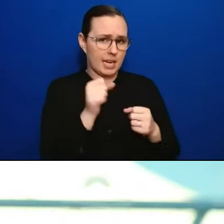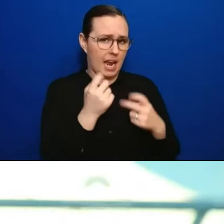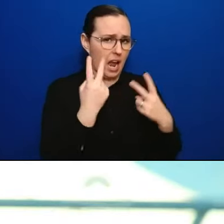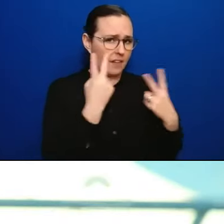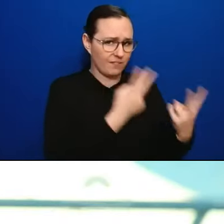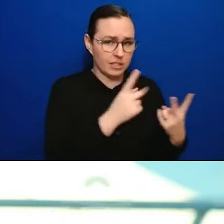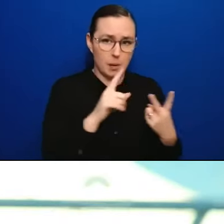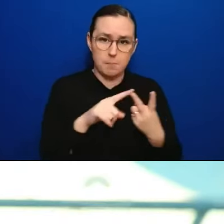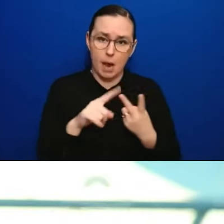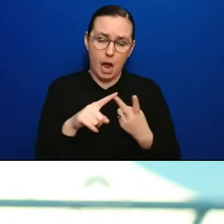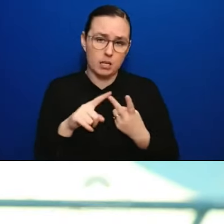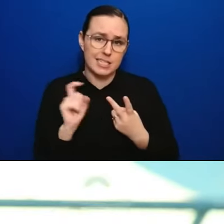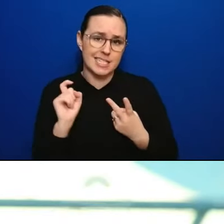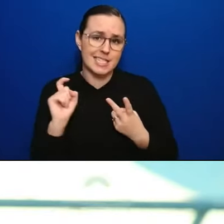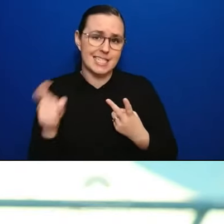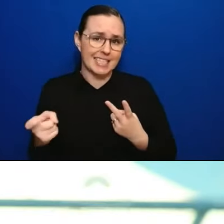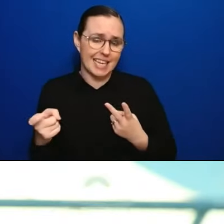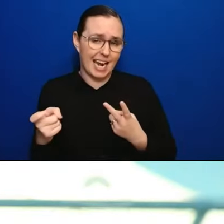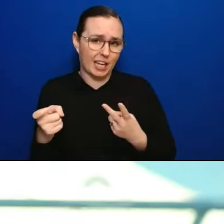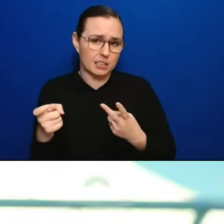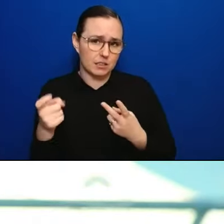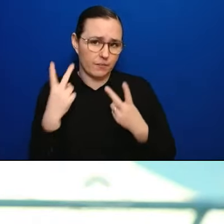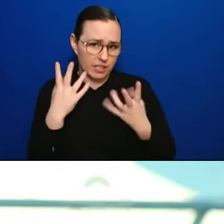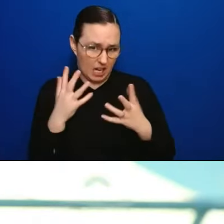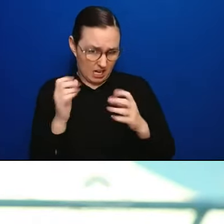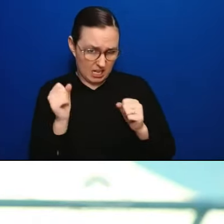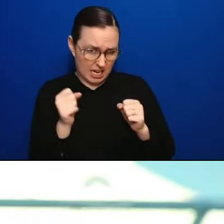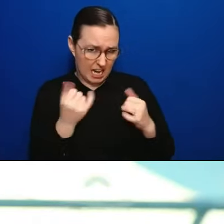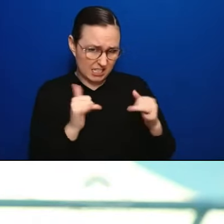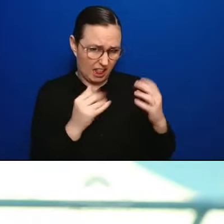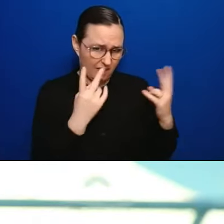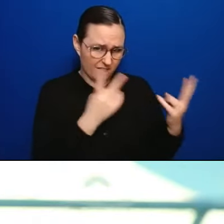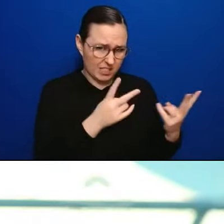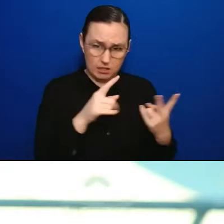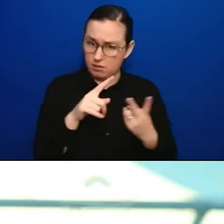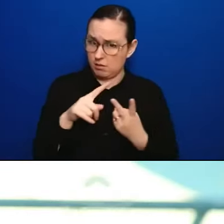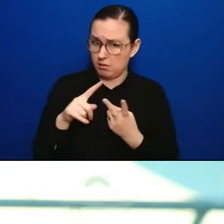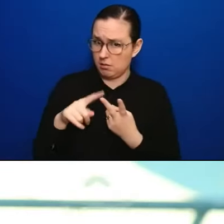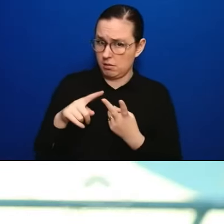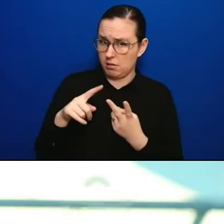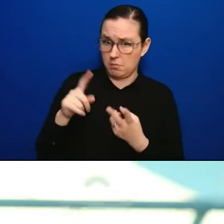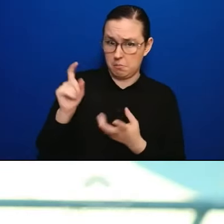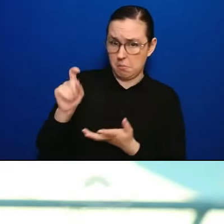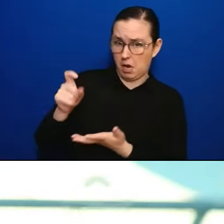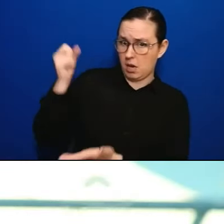changes essential visitors can still go in and visit, can a